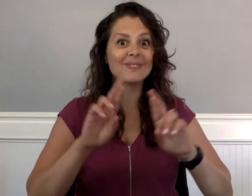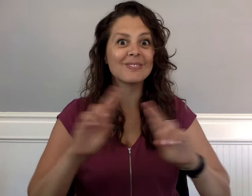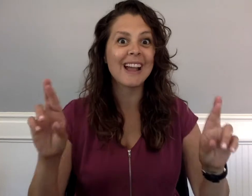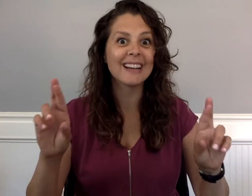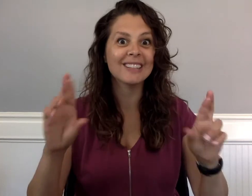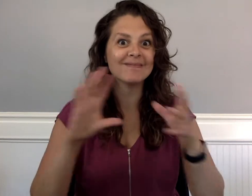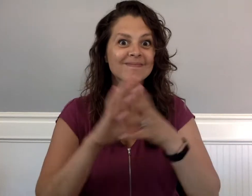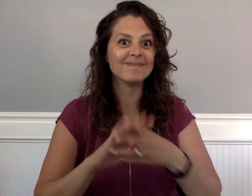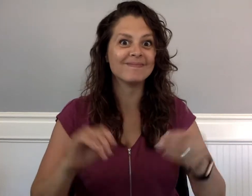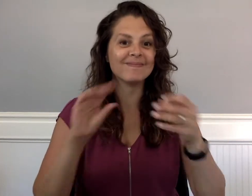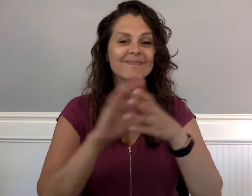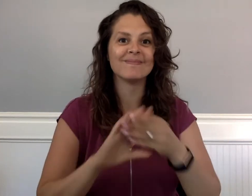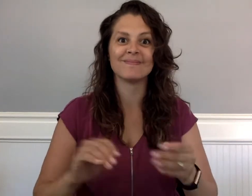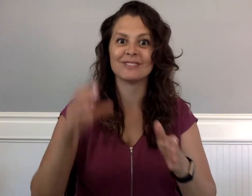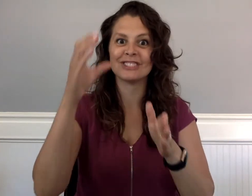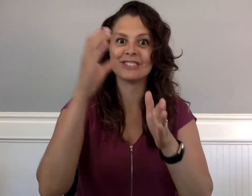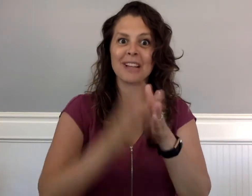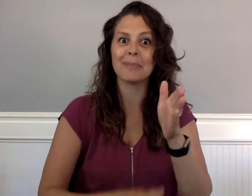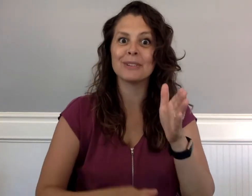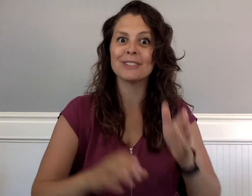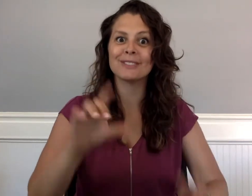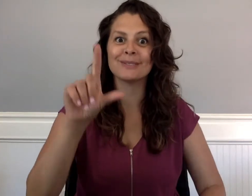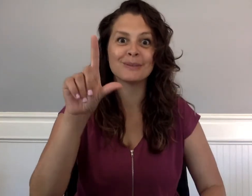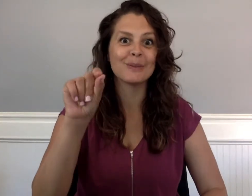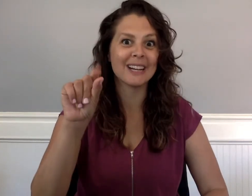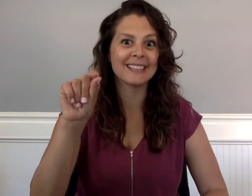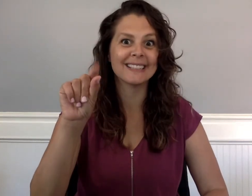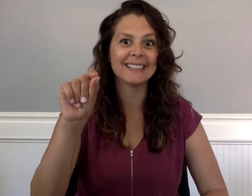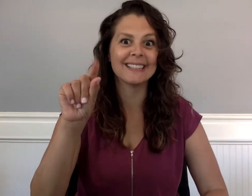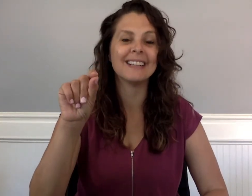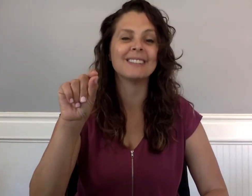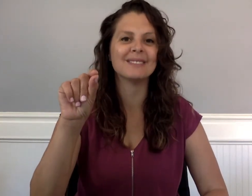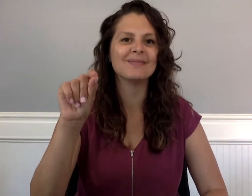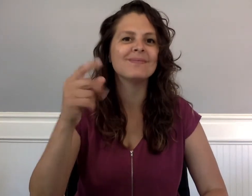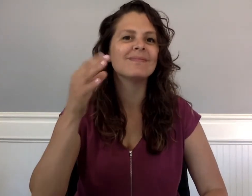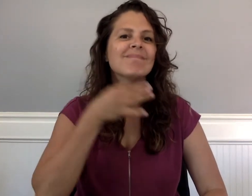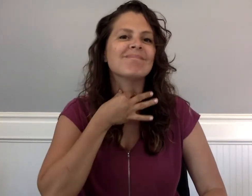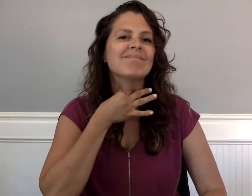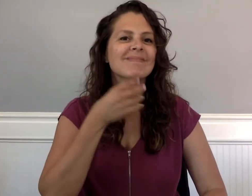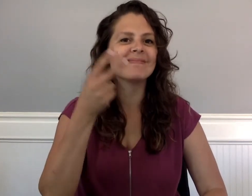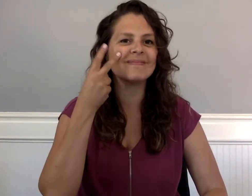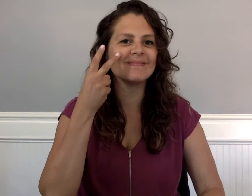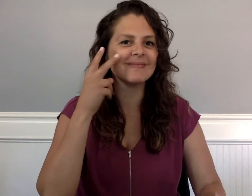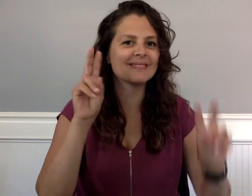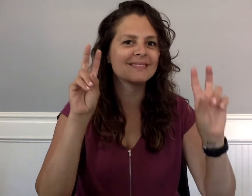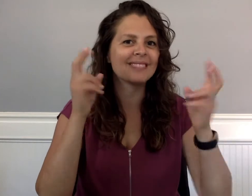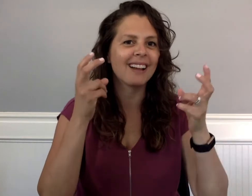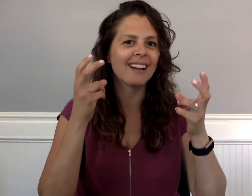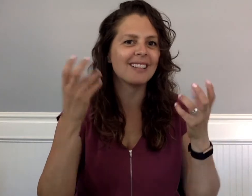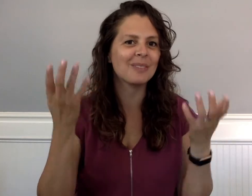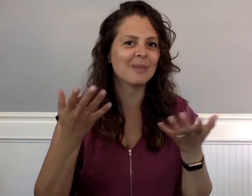Ready for Chapter 20? Let's look at the chapter title.